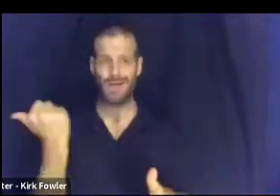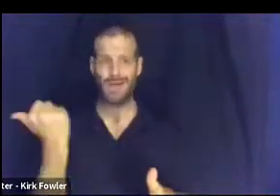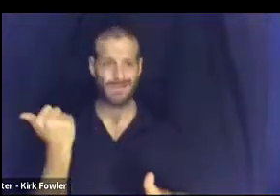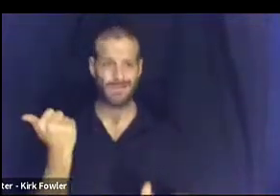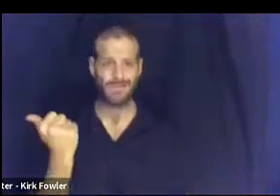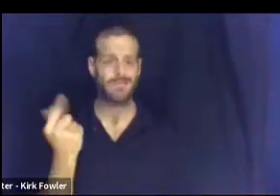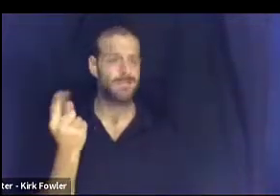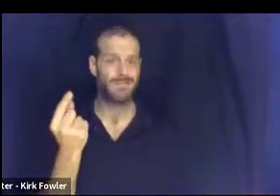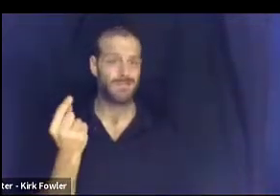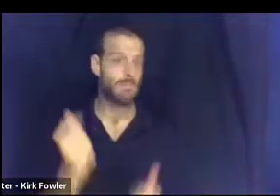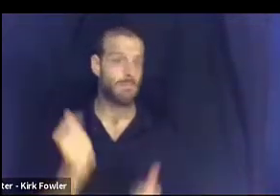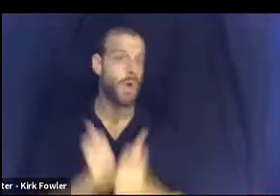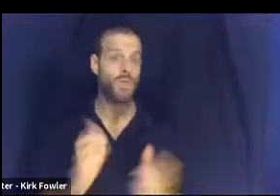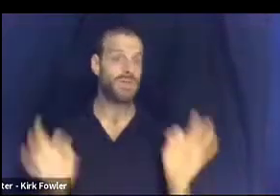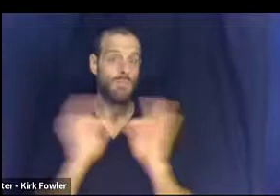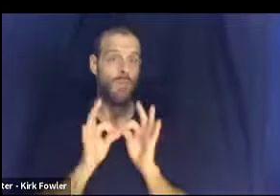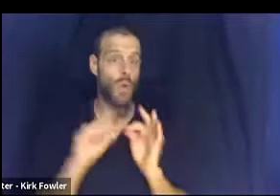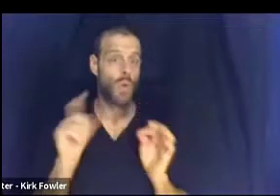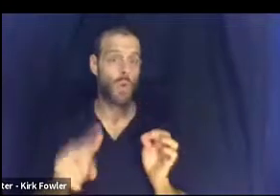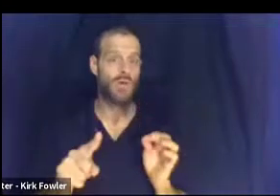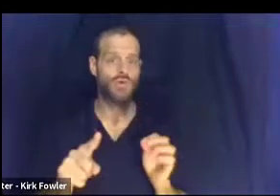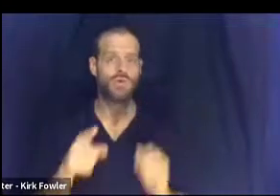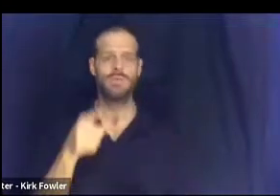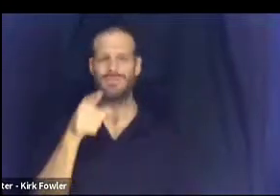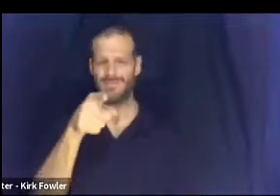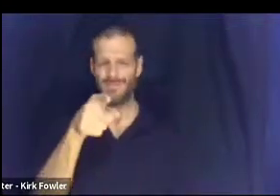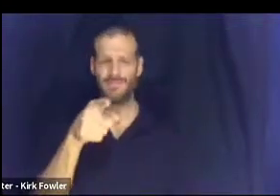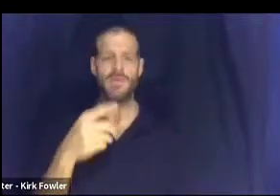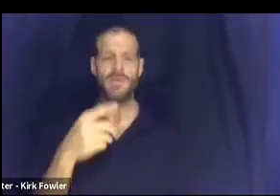to clarify is, does this student have symbolism?